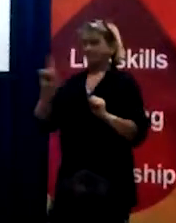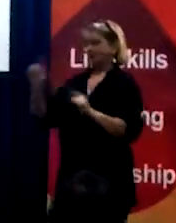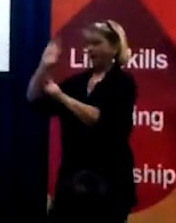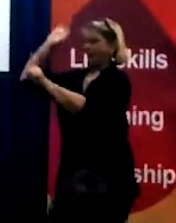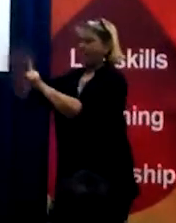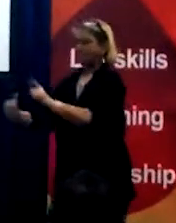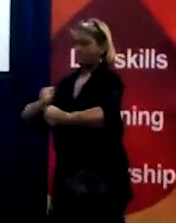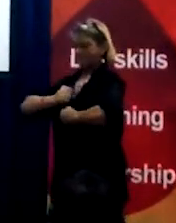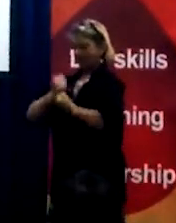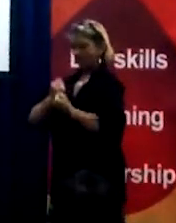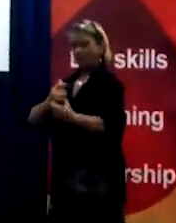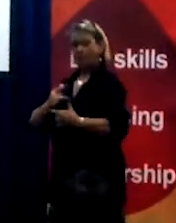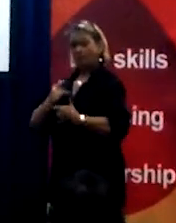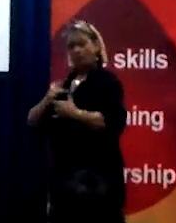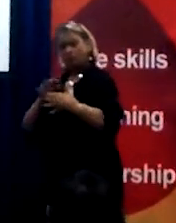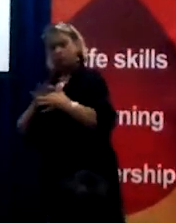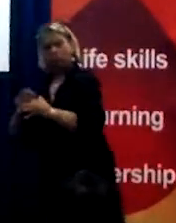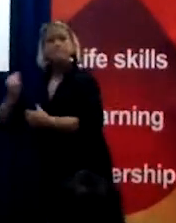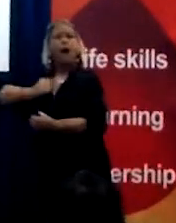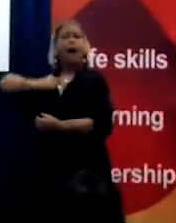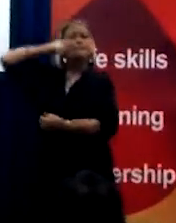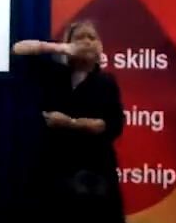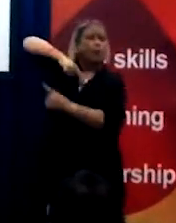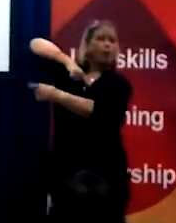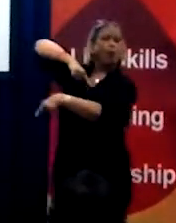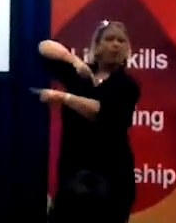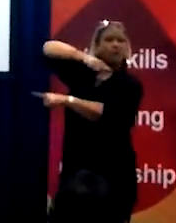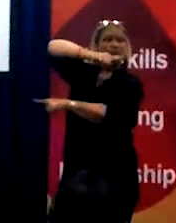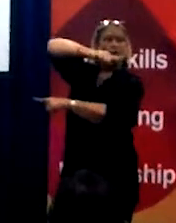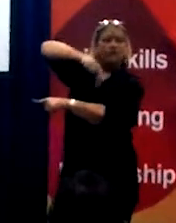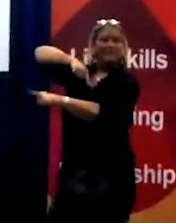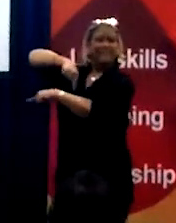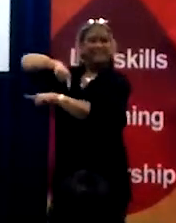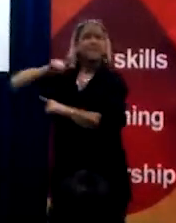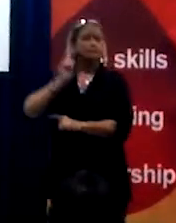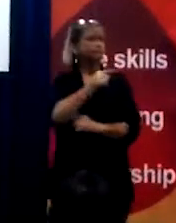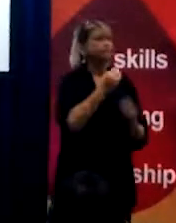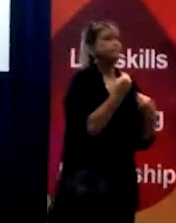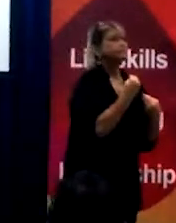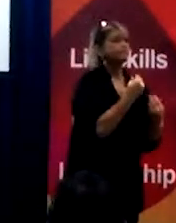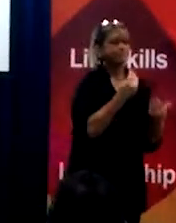and she always wants to be around her people.